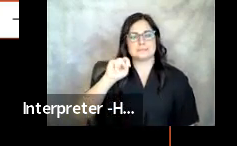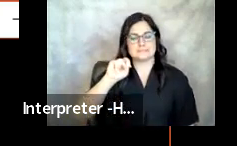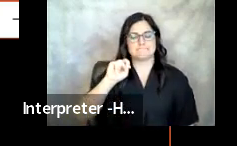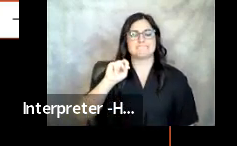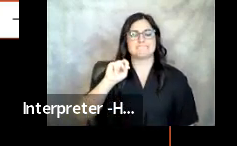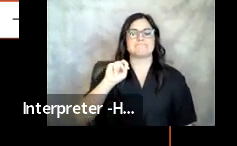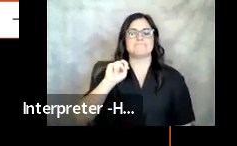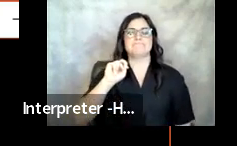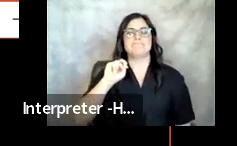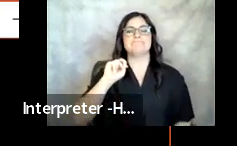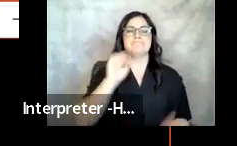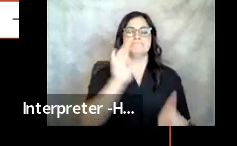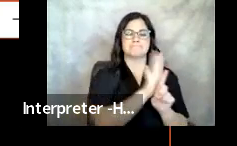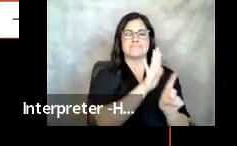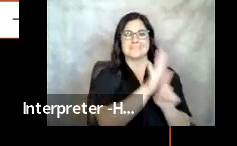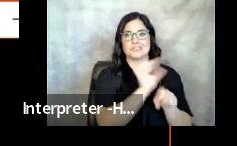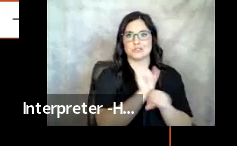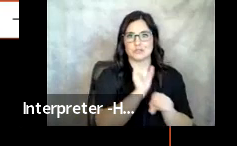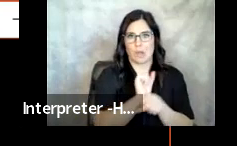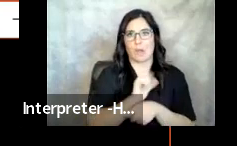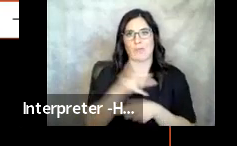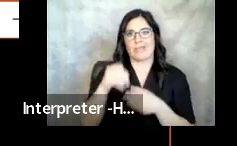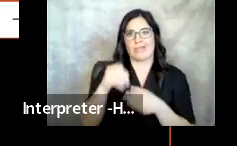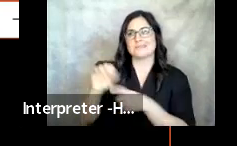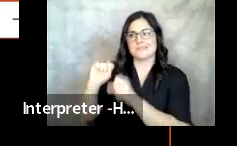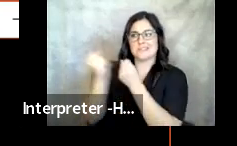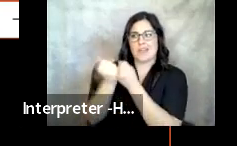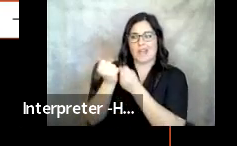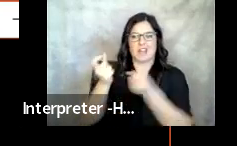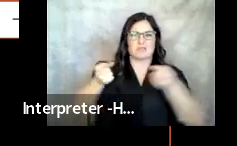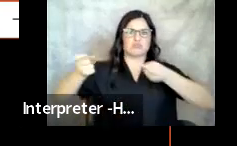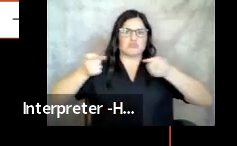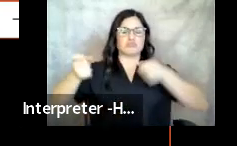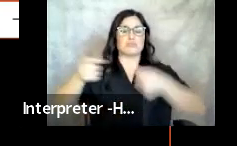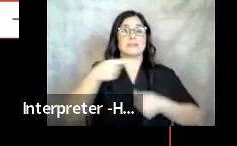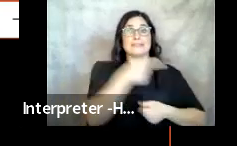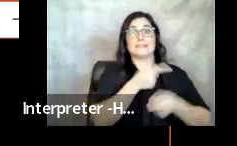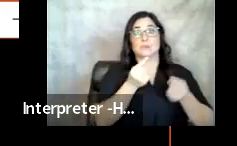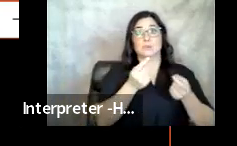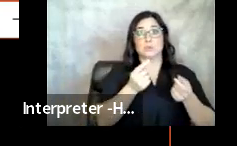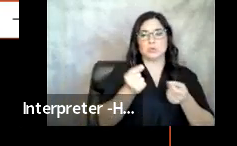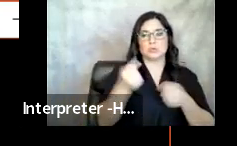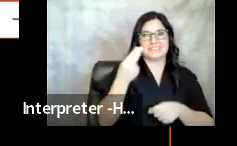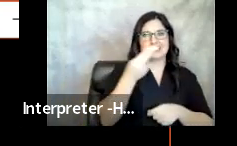Totalitarian. Society. Is to erase. Parts of history that. Are inconvenient.